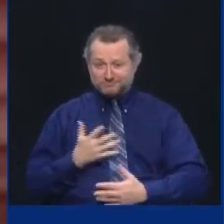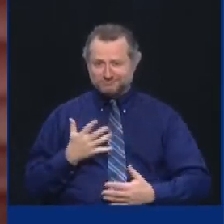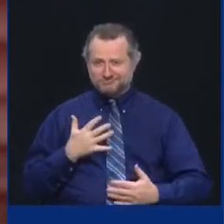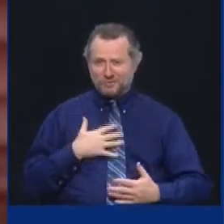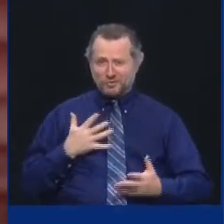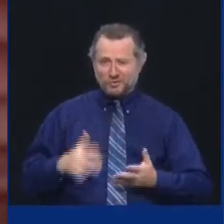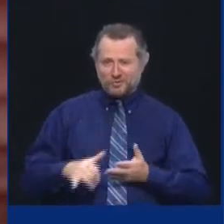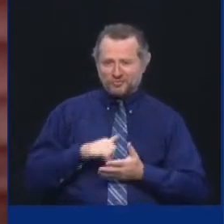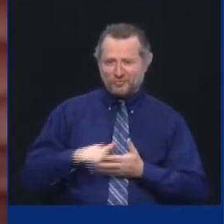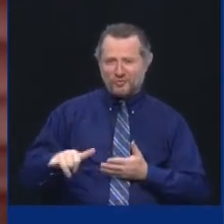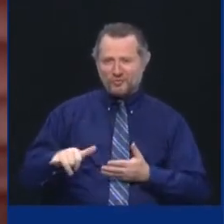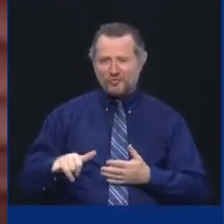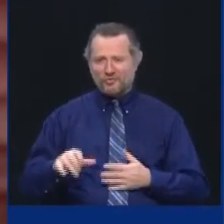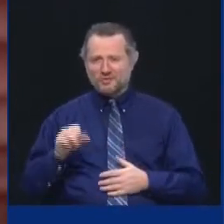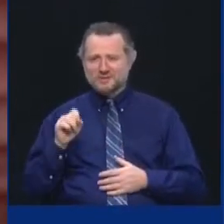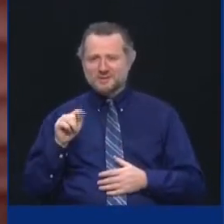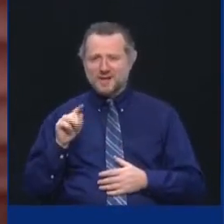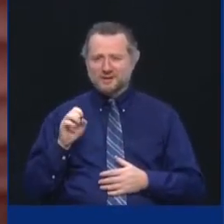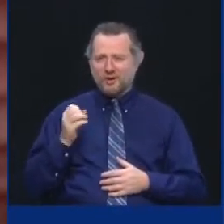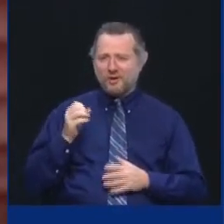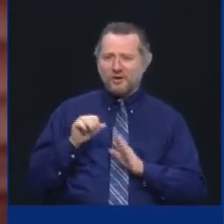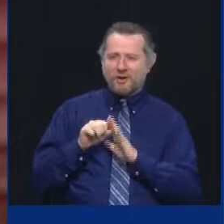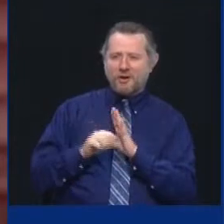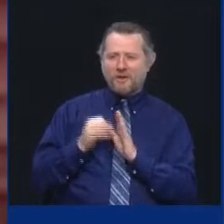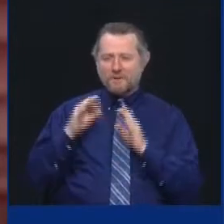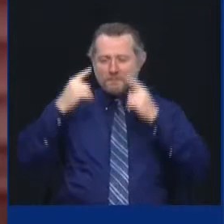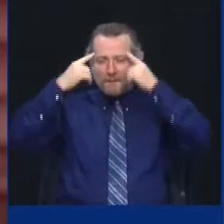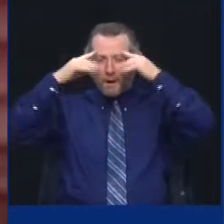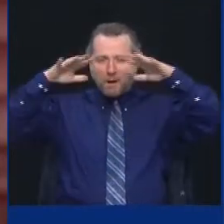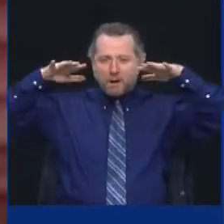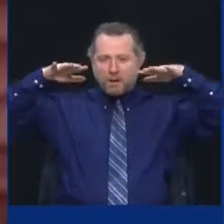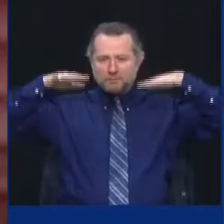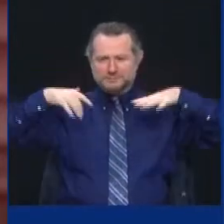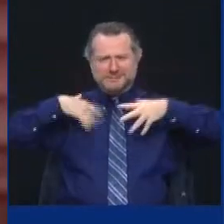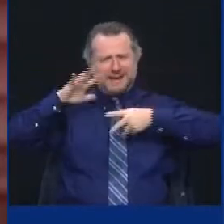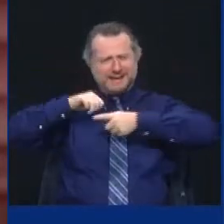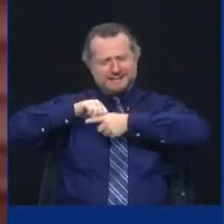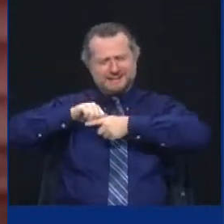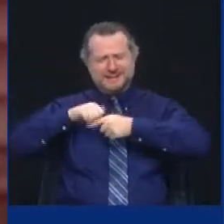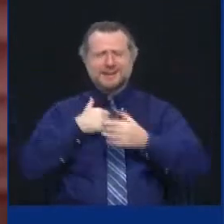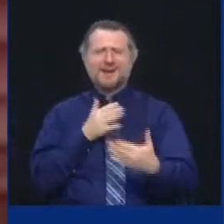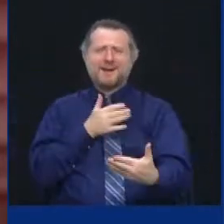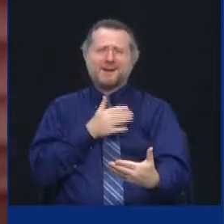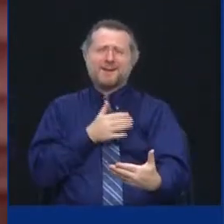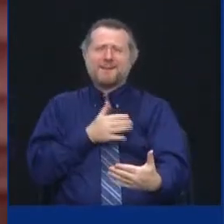GOOD TO BE BACK. I WAS GOING TO START TODAY OFFER MY RENDITION AND SINGING MY OWN